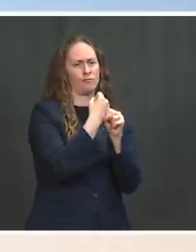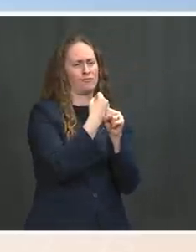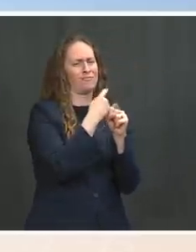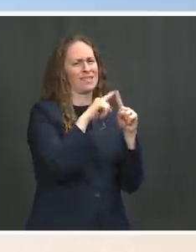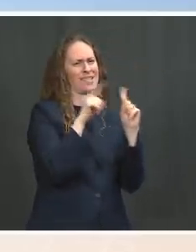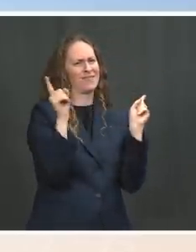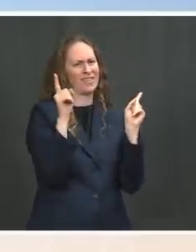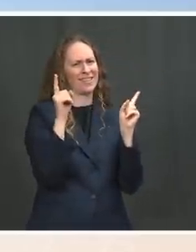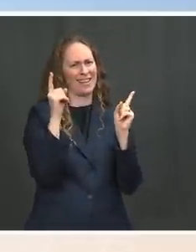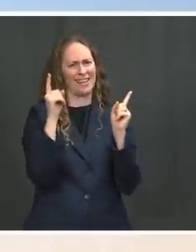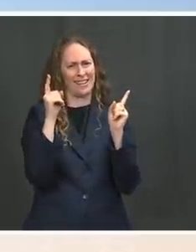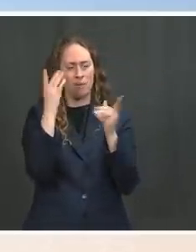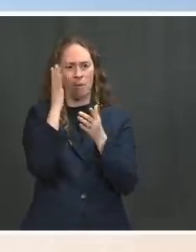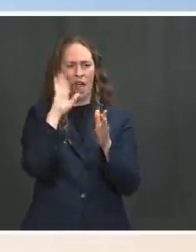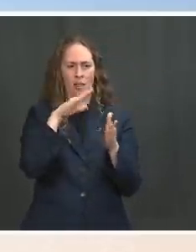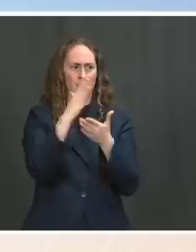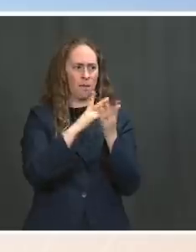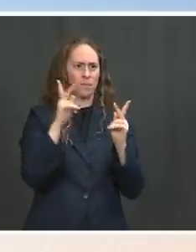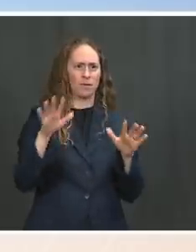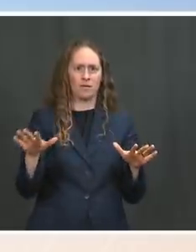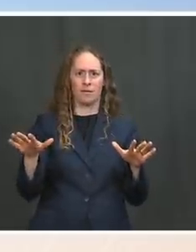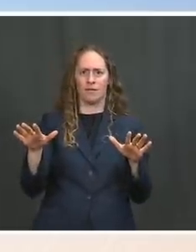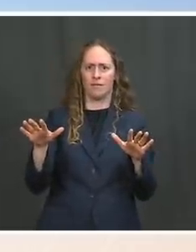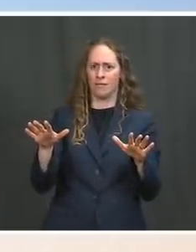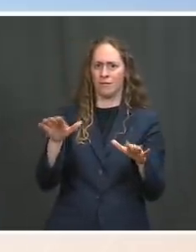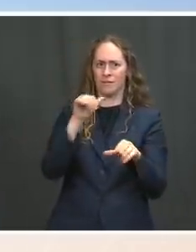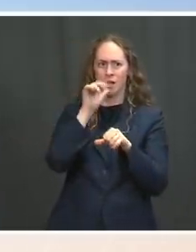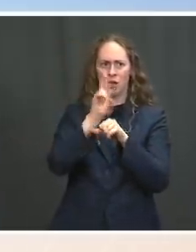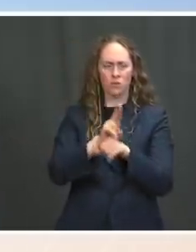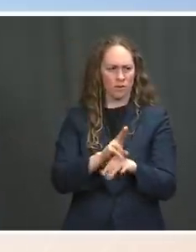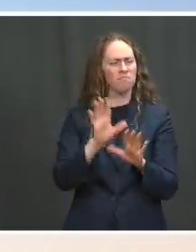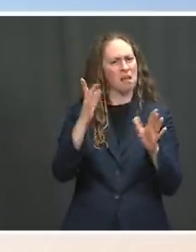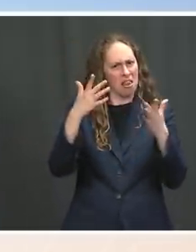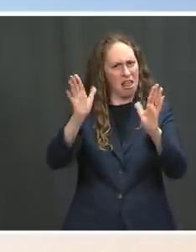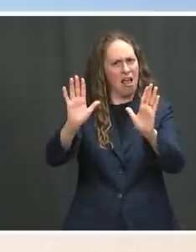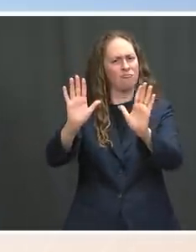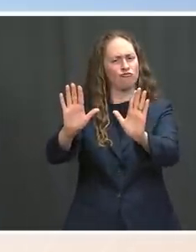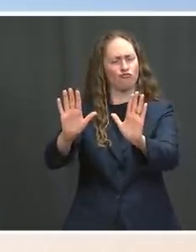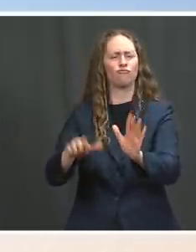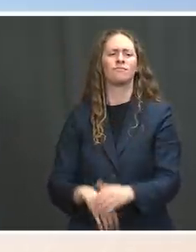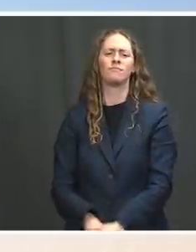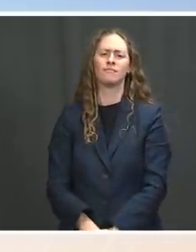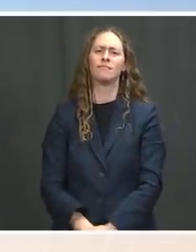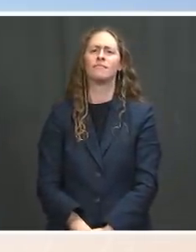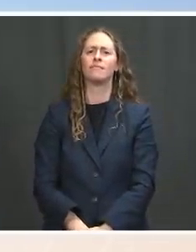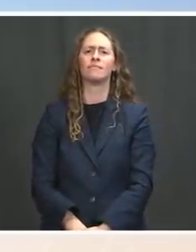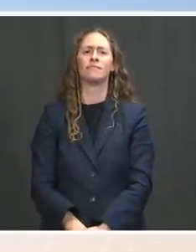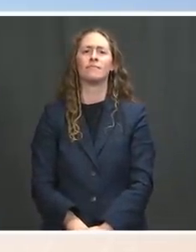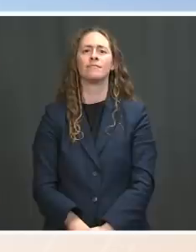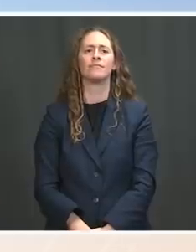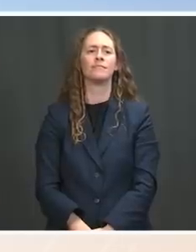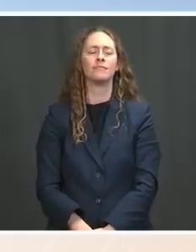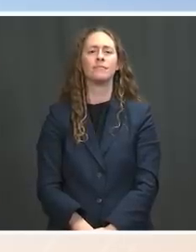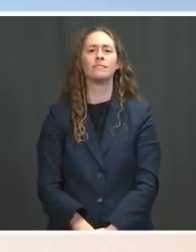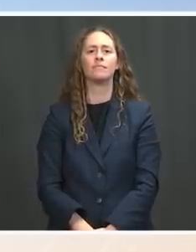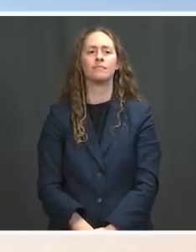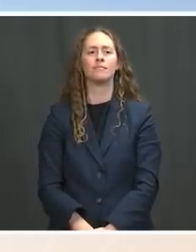The first question about the potential closing of the Line 5 pipeline in Michigan. Has the President been in touch --